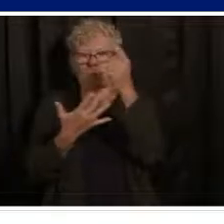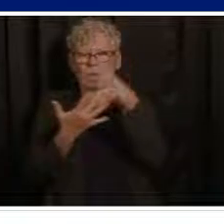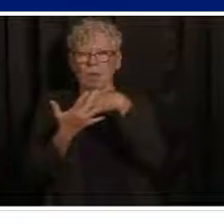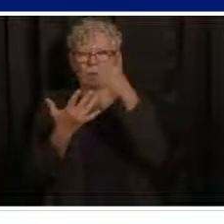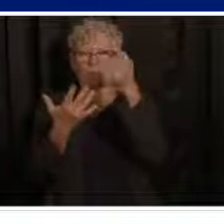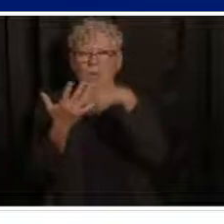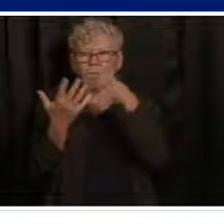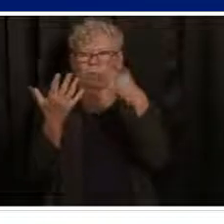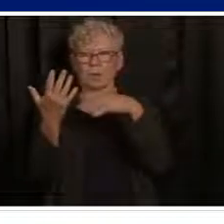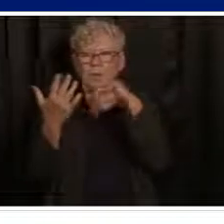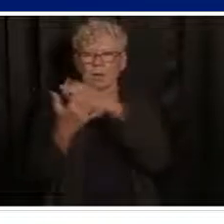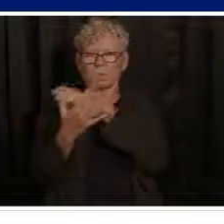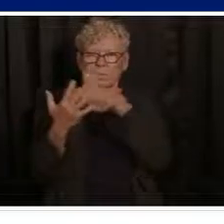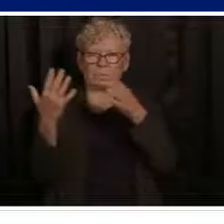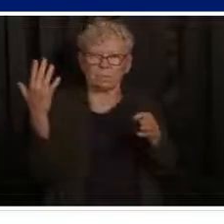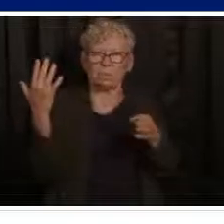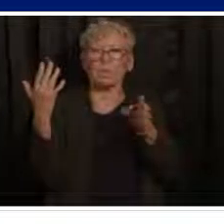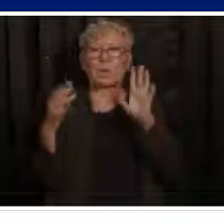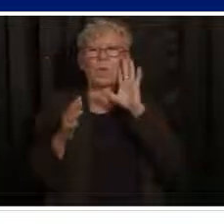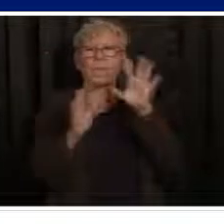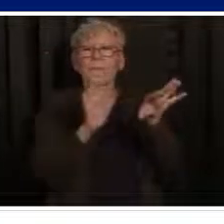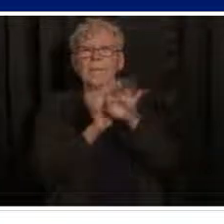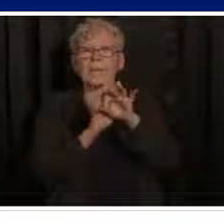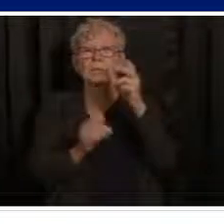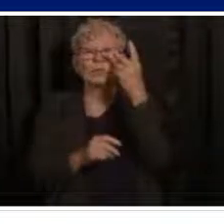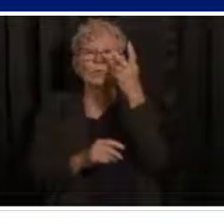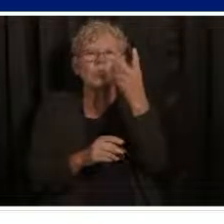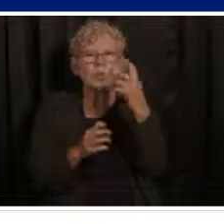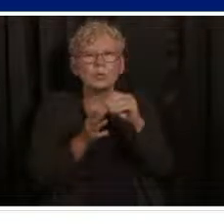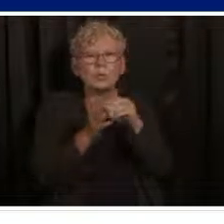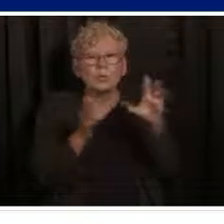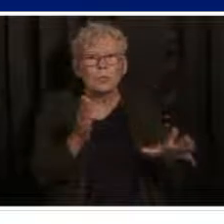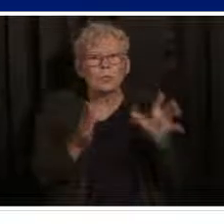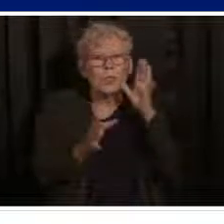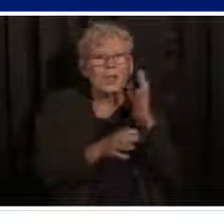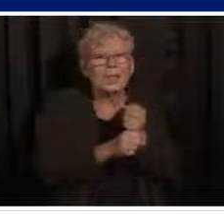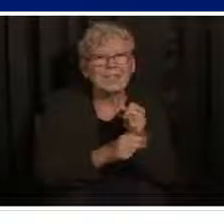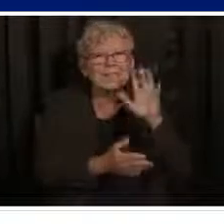to depict two students and they will each receive a $5000